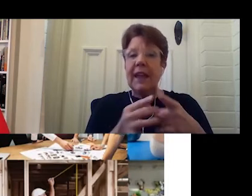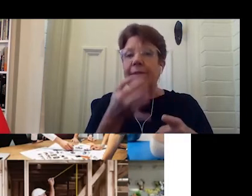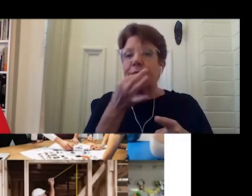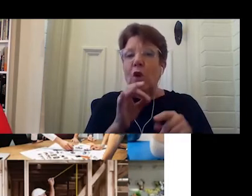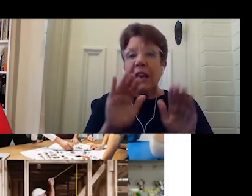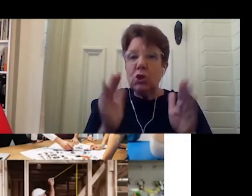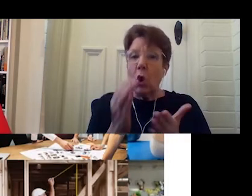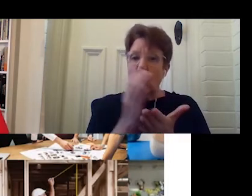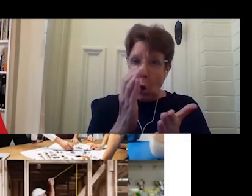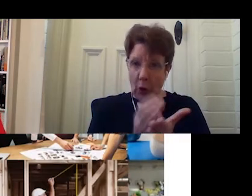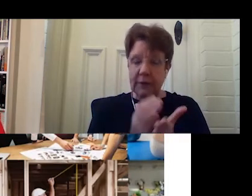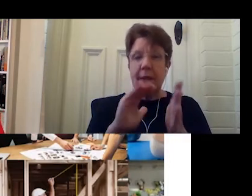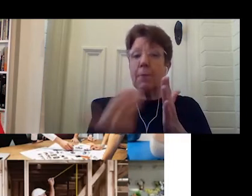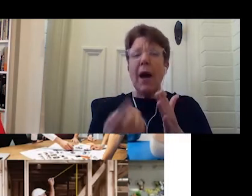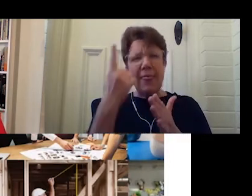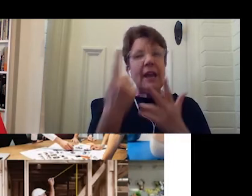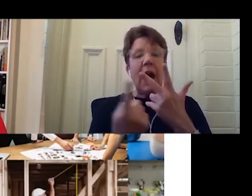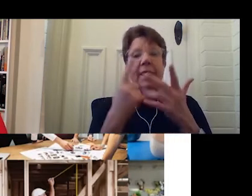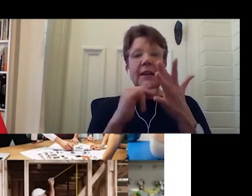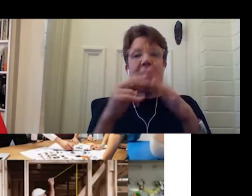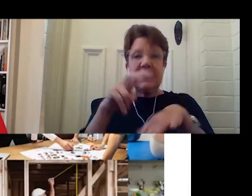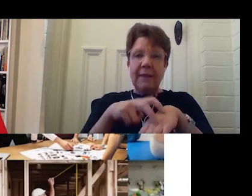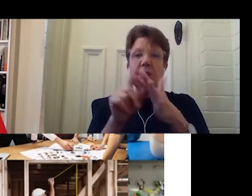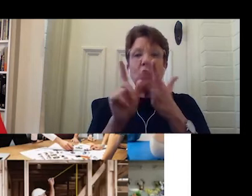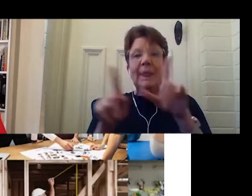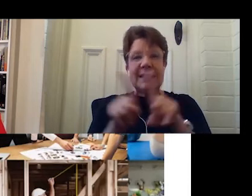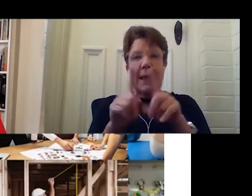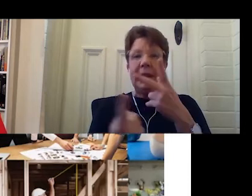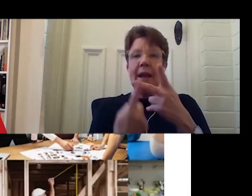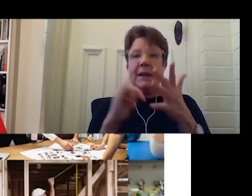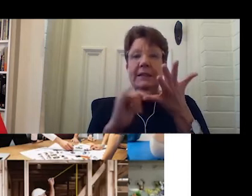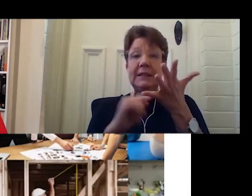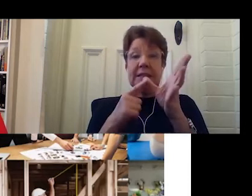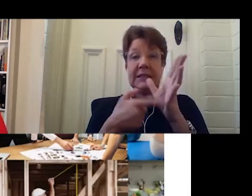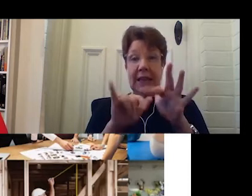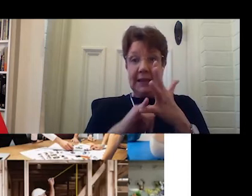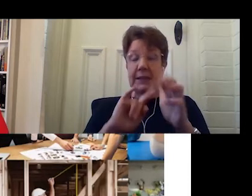some other TAFEs are doing the same. Some of the topics included in these